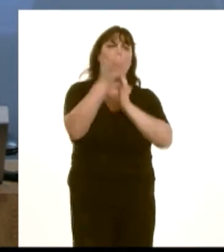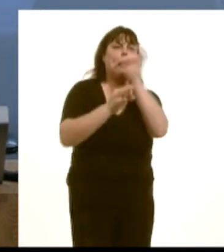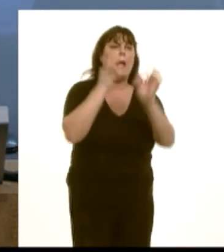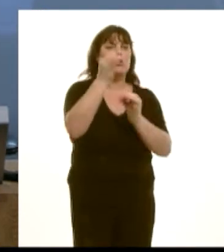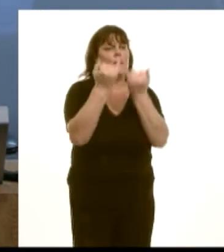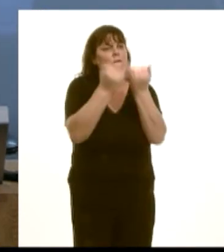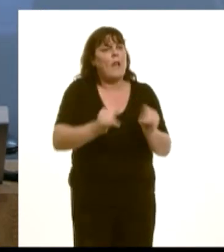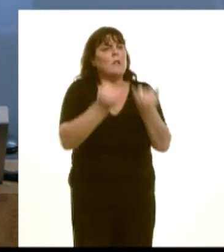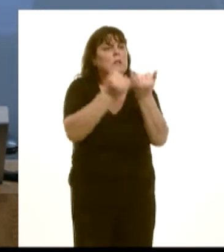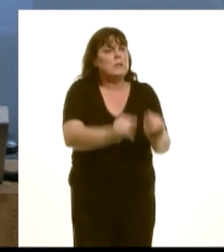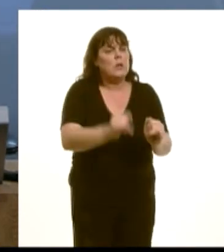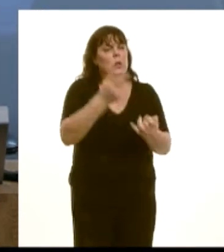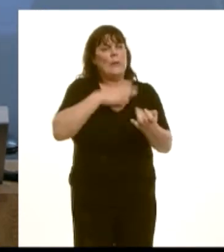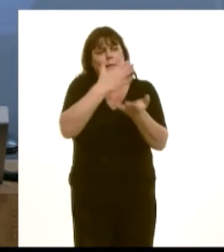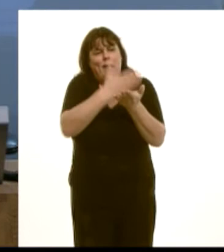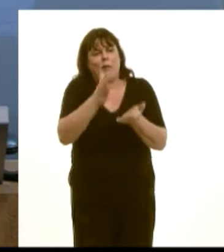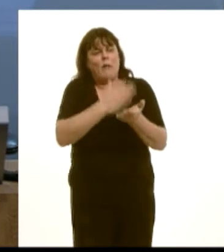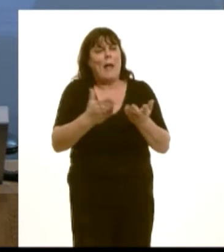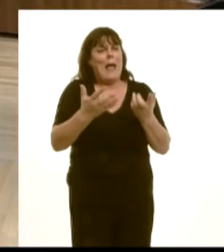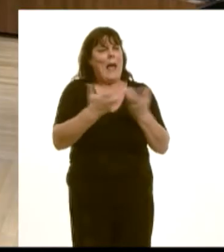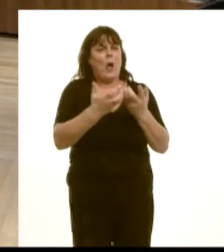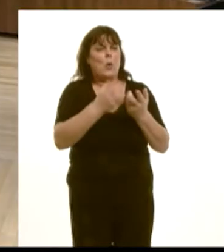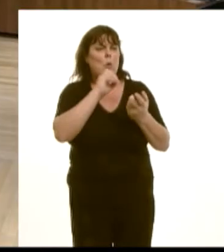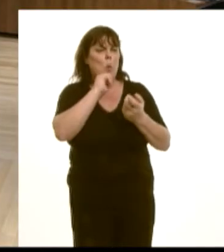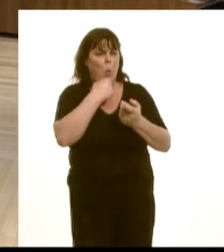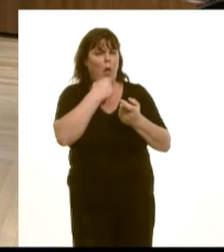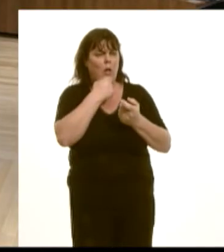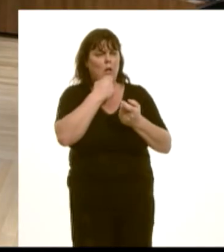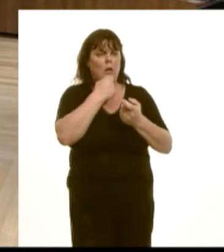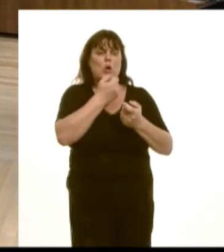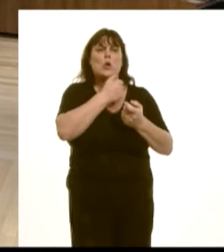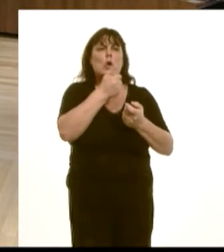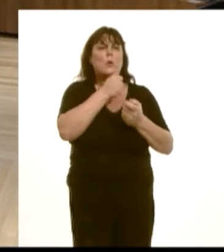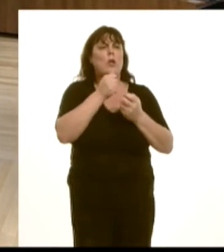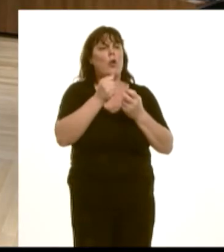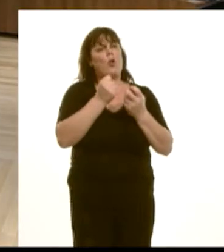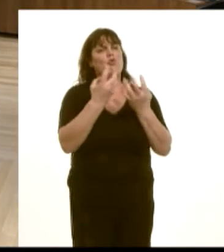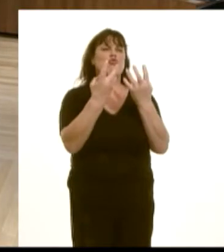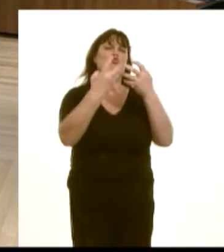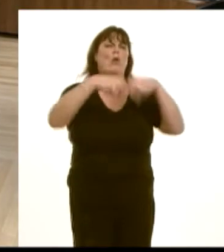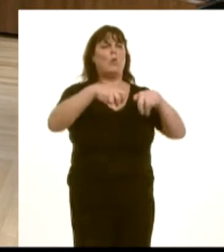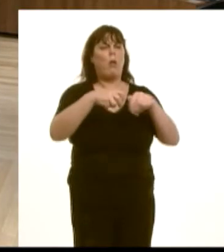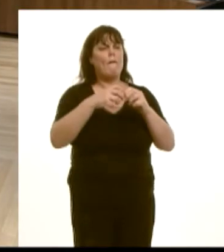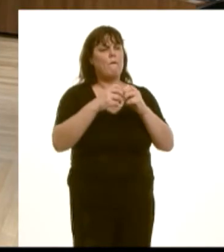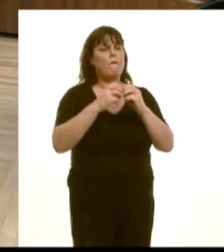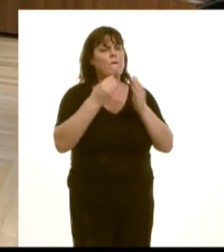I think we need some clarity as to whether you propose to use those structural funds to dual the A40. Carwyn Jones: If those funds are available